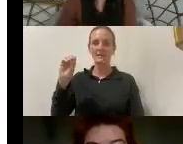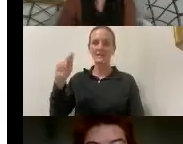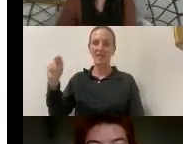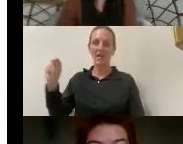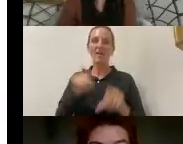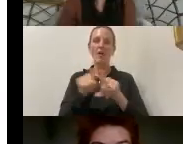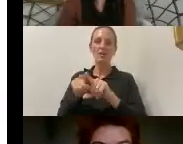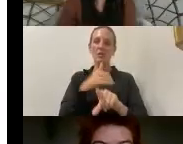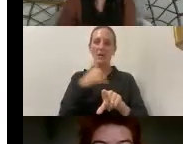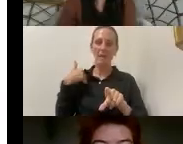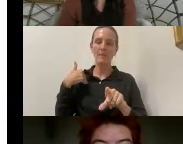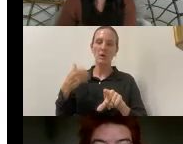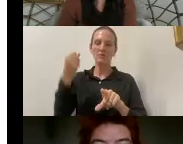I was raised in T’Sou-ke.